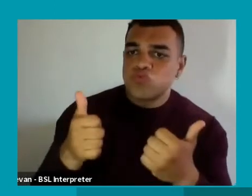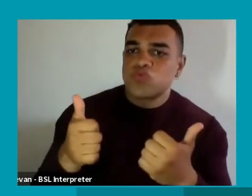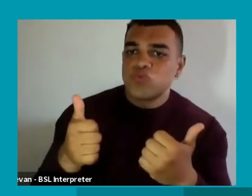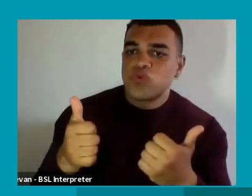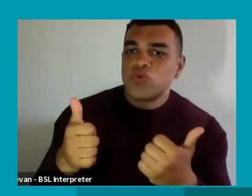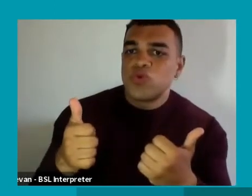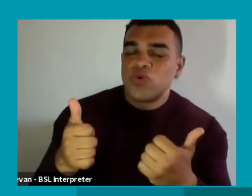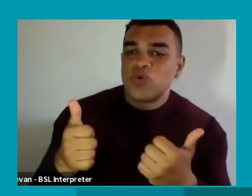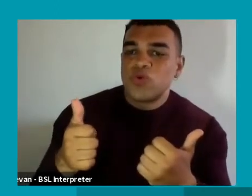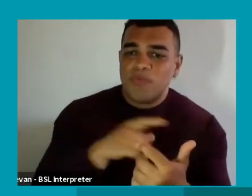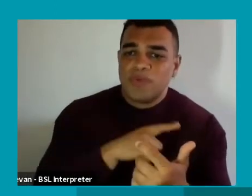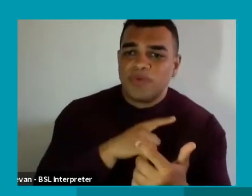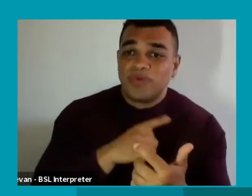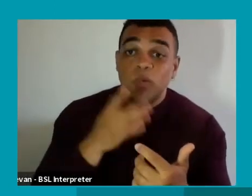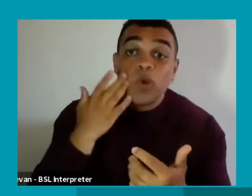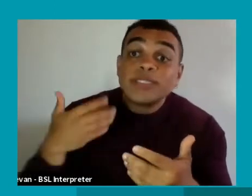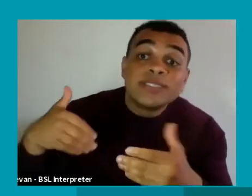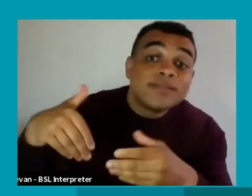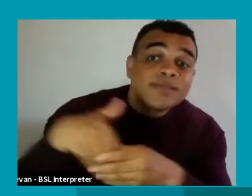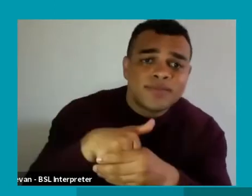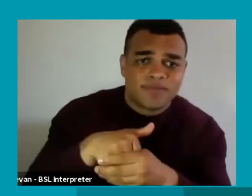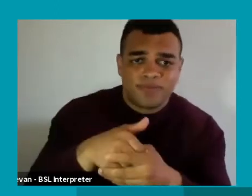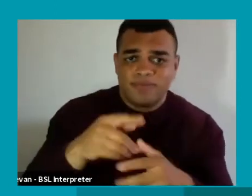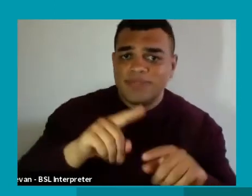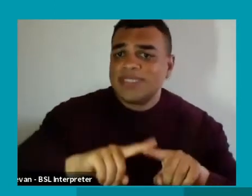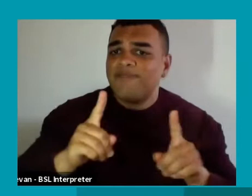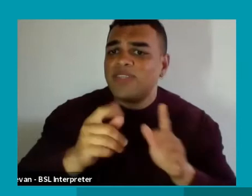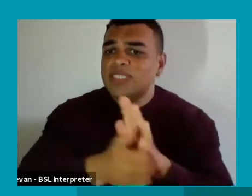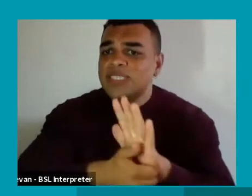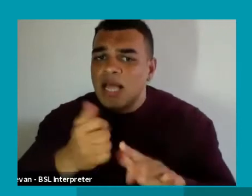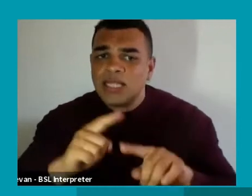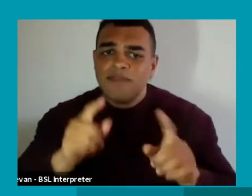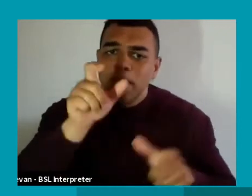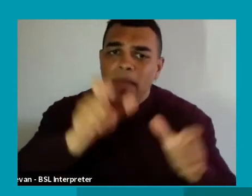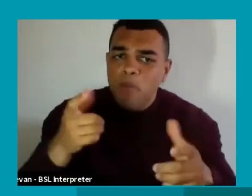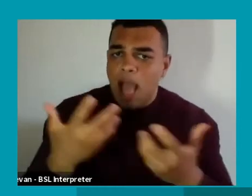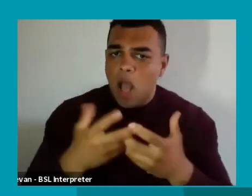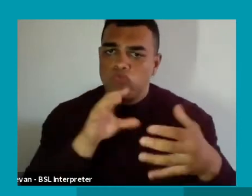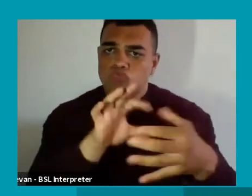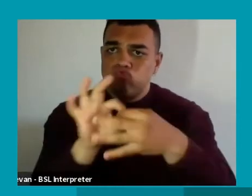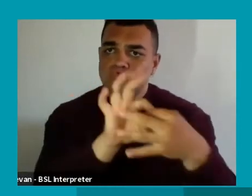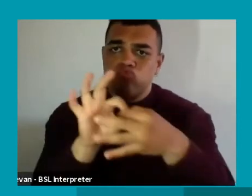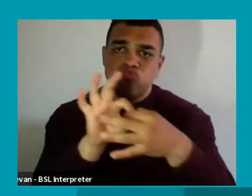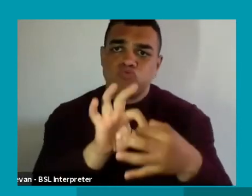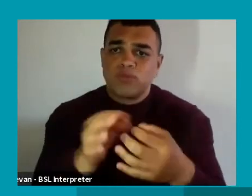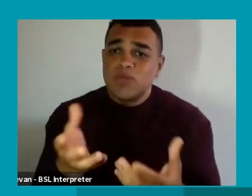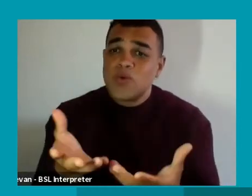you learn different skills and you meet different people and I guess my only question would be is if you are volunteering and volunteering